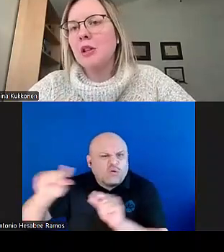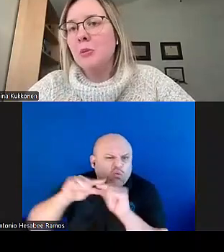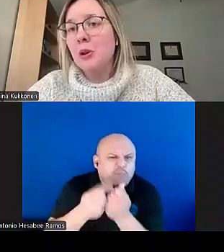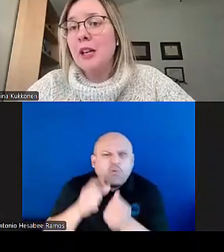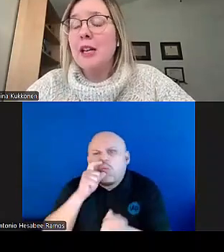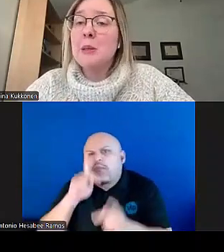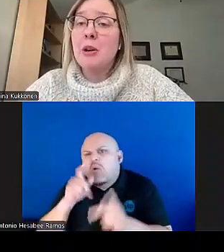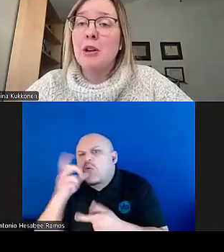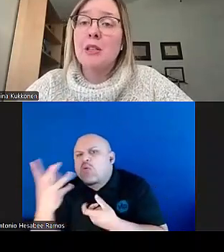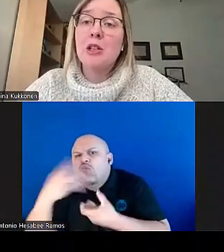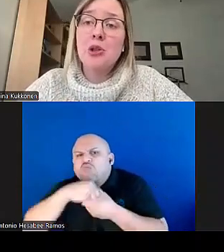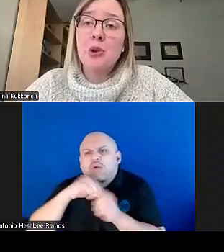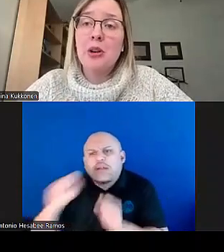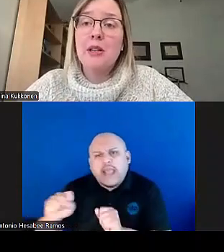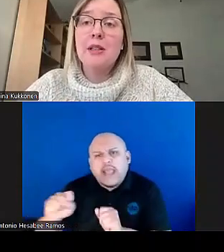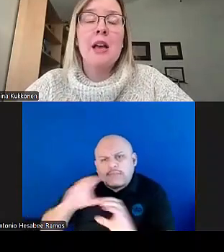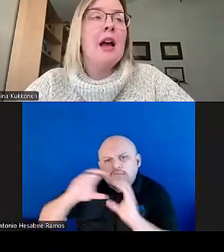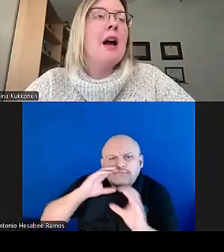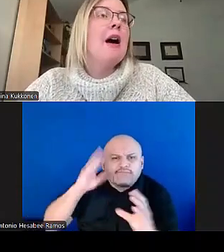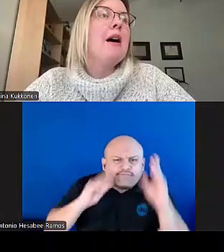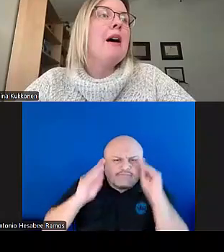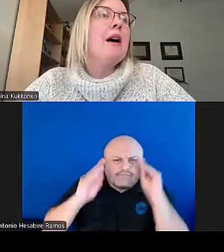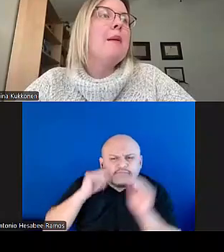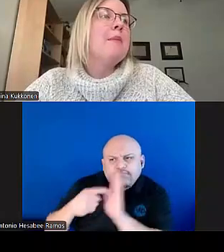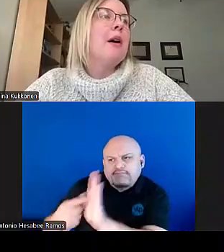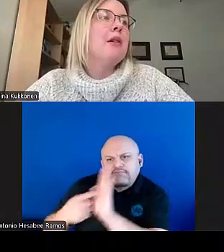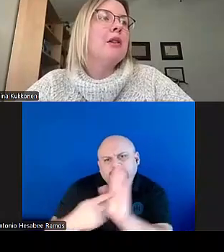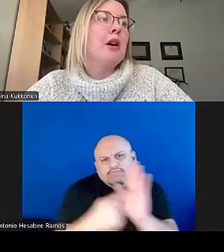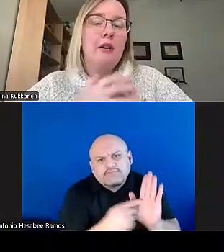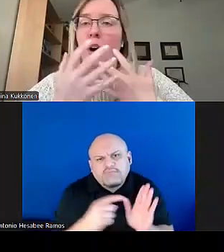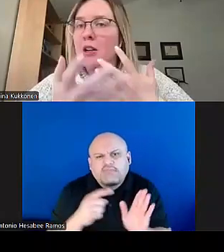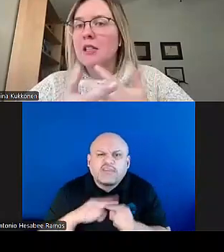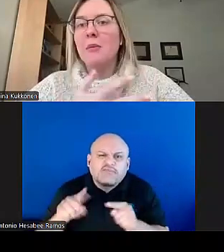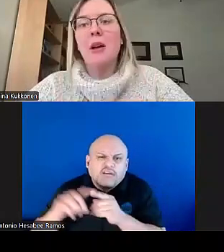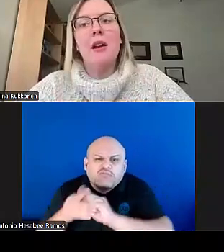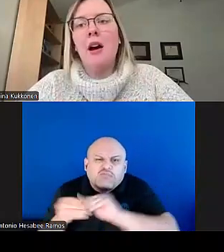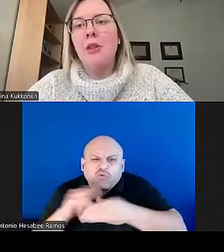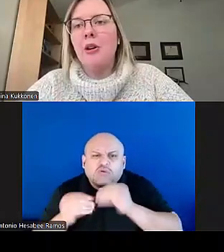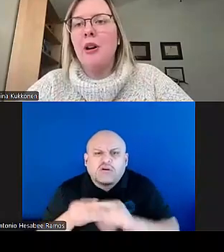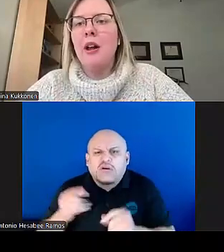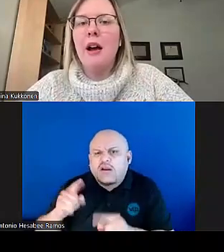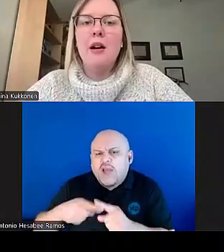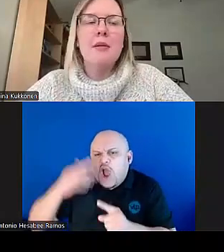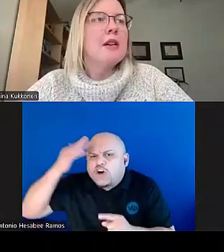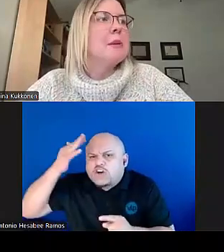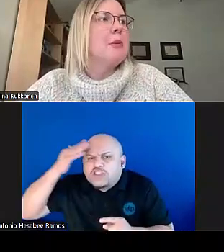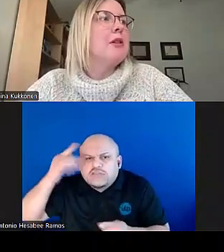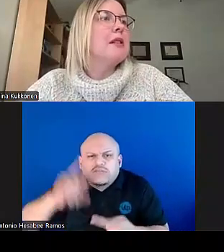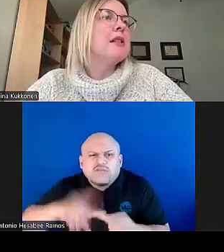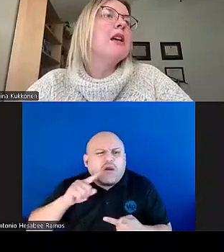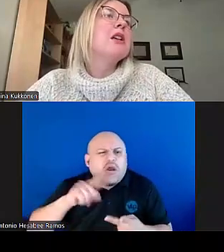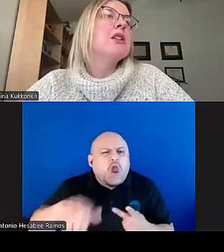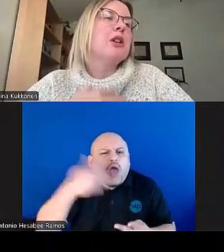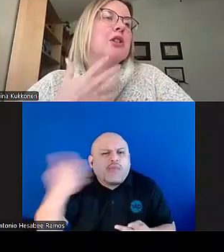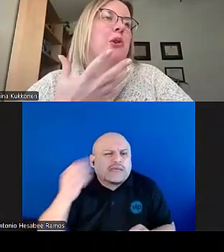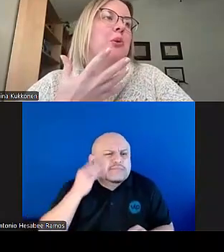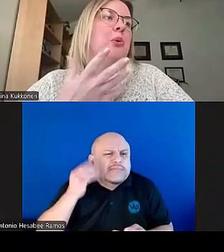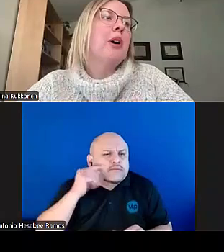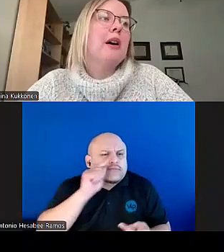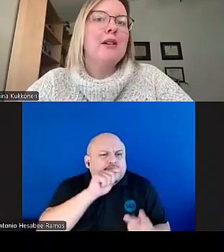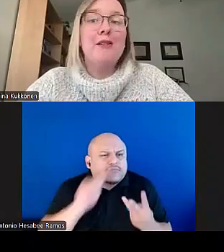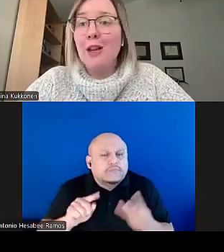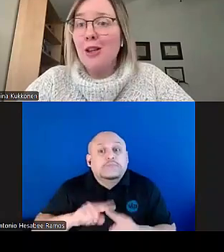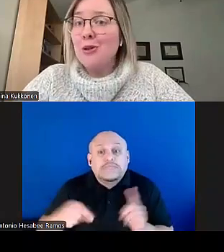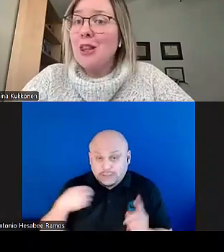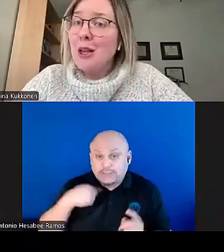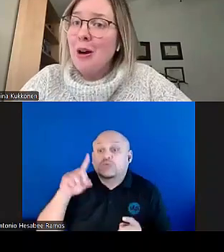to communicate experiences, stories of autism and other experiences. I do invite you to think about